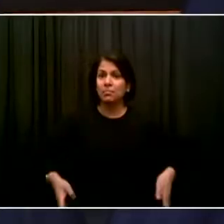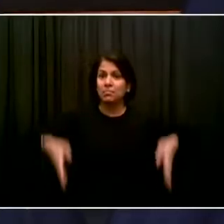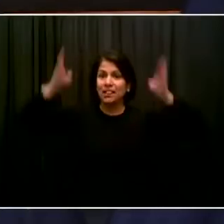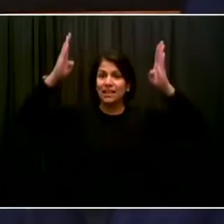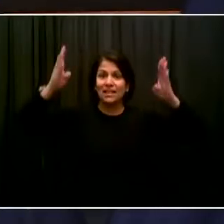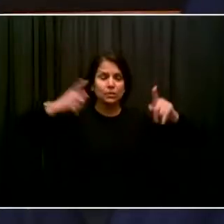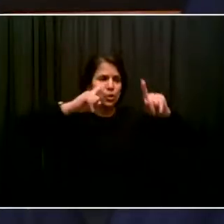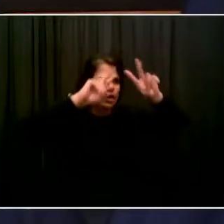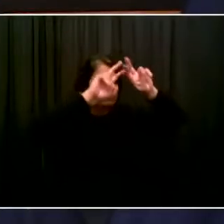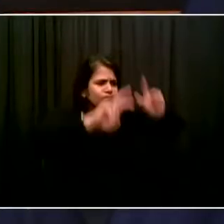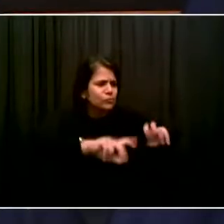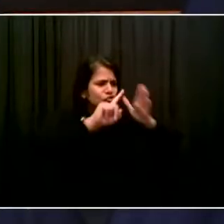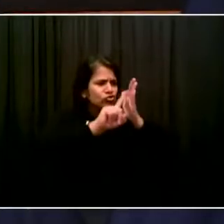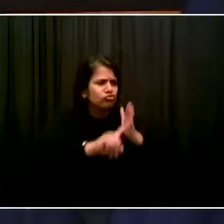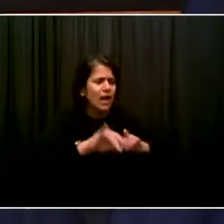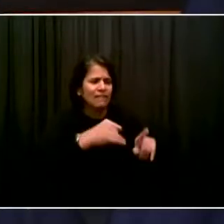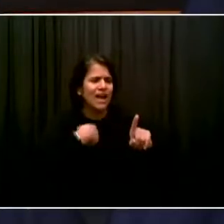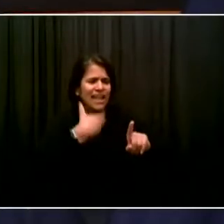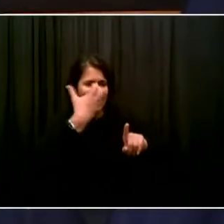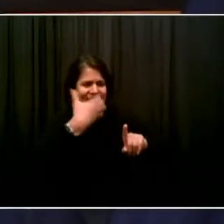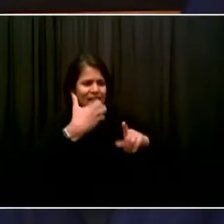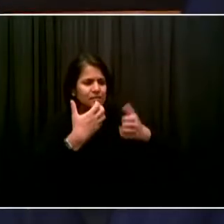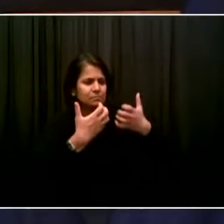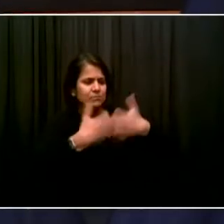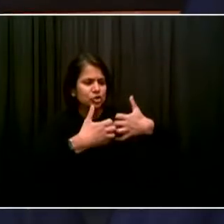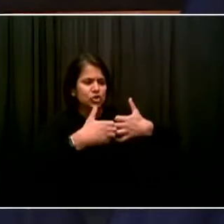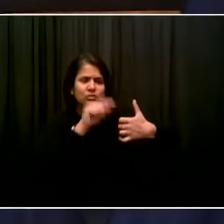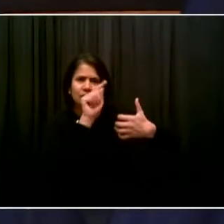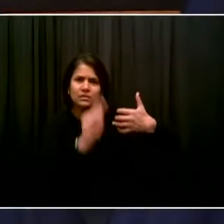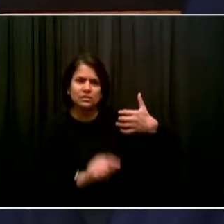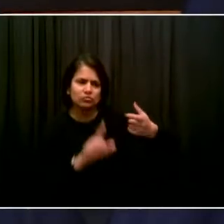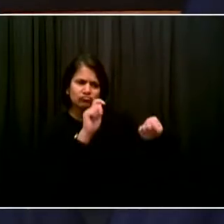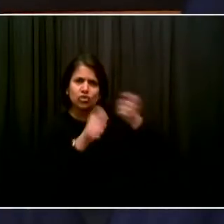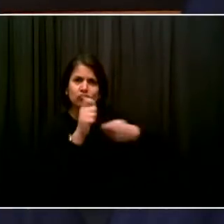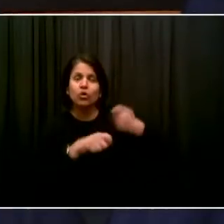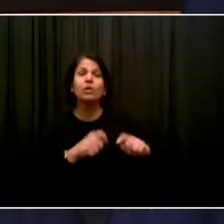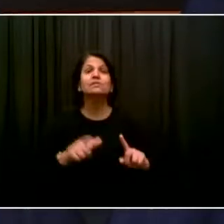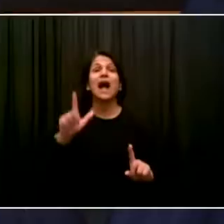MONITOR ONGOING HEAT AND HEAT